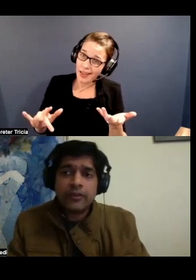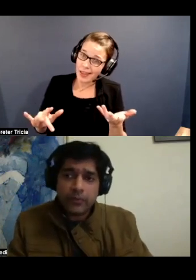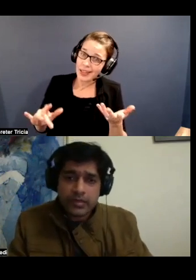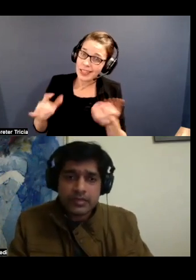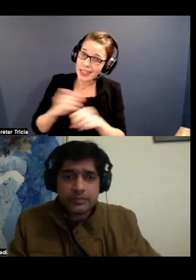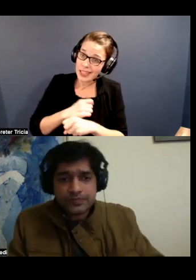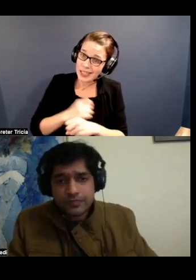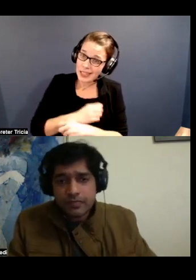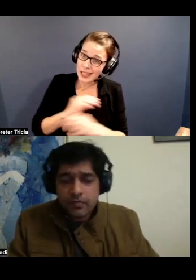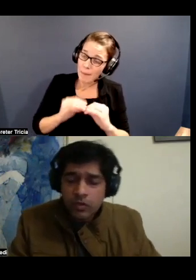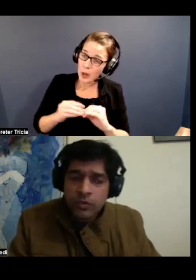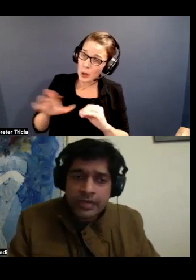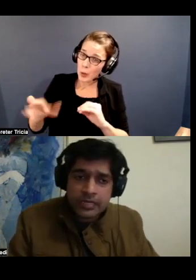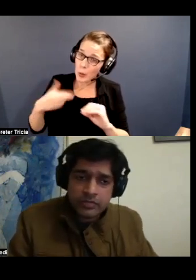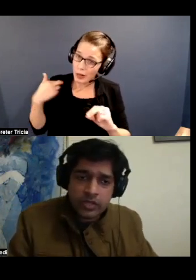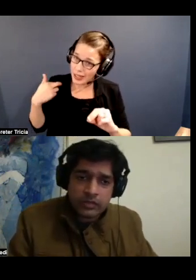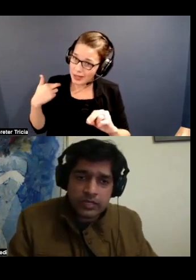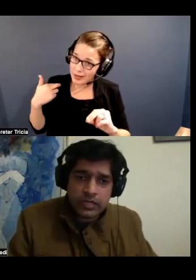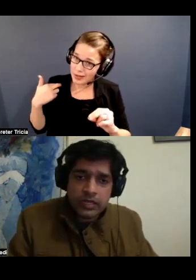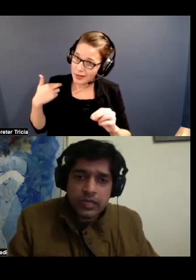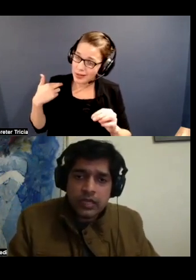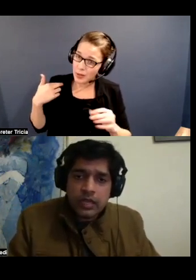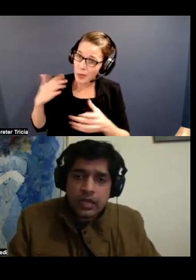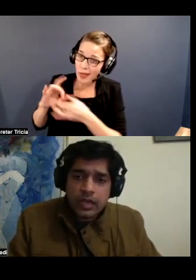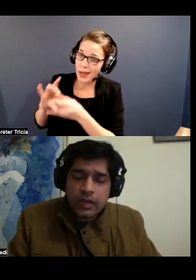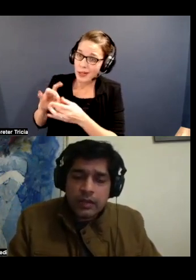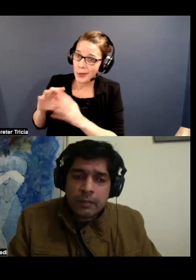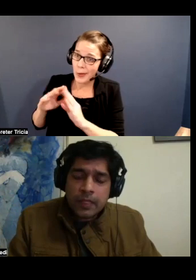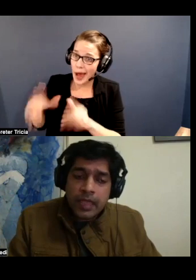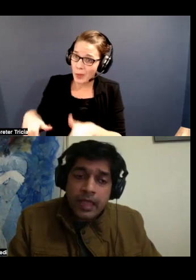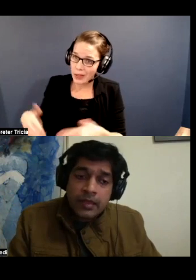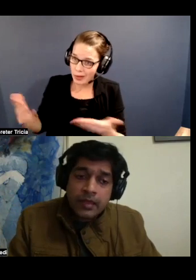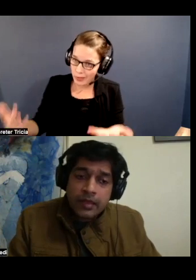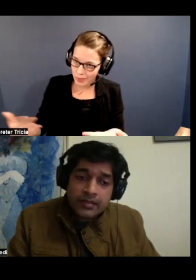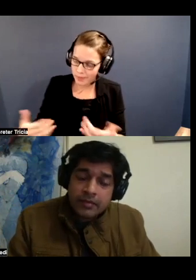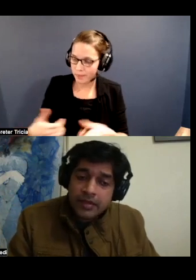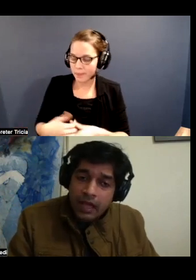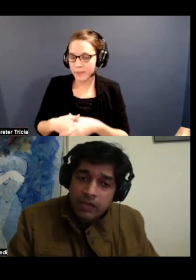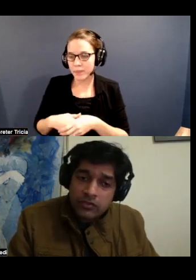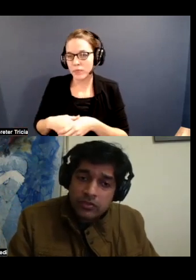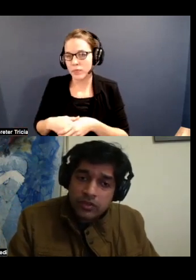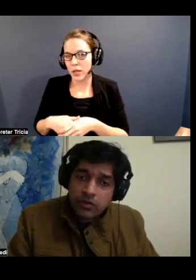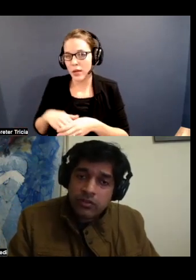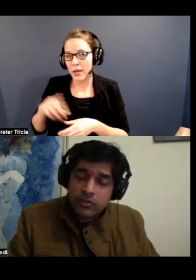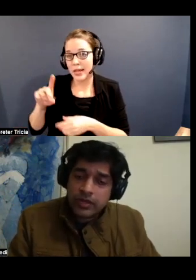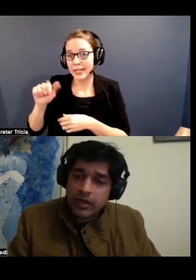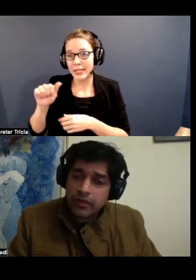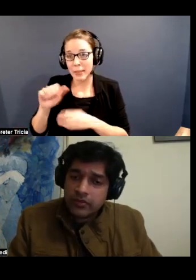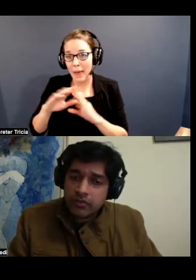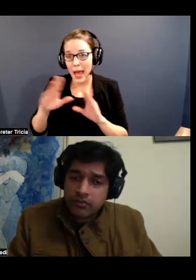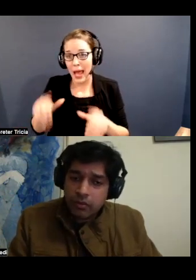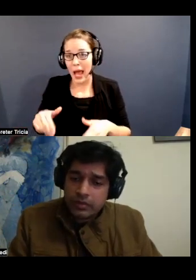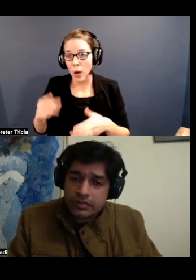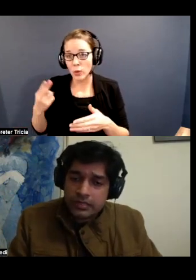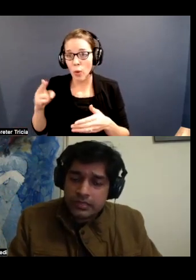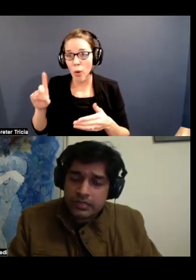risk when it comes to housing. And disability households are also at higher risk of homelessness.